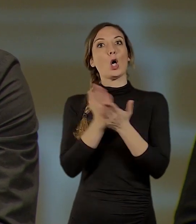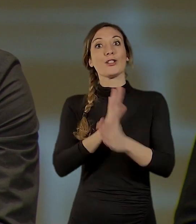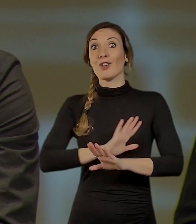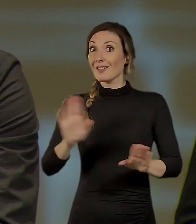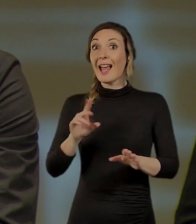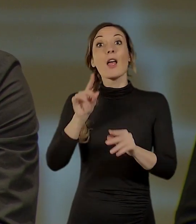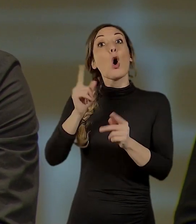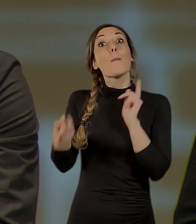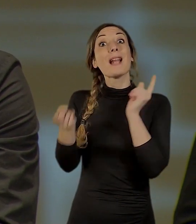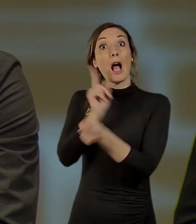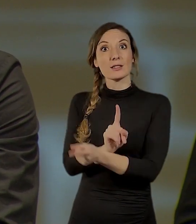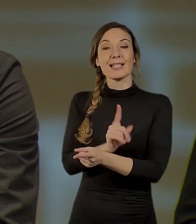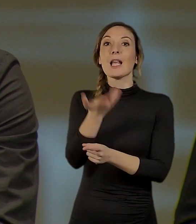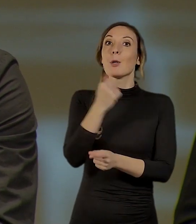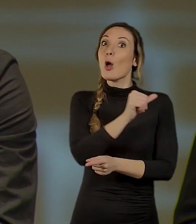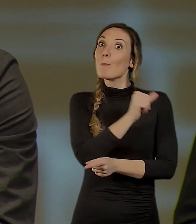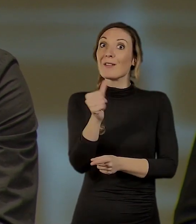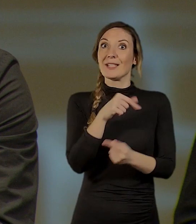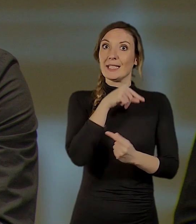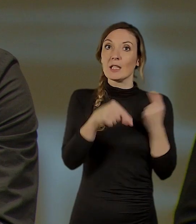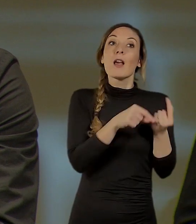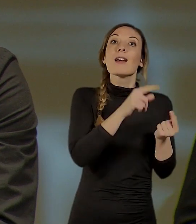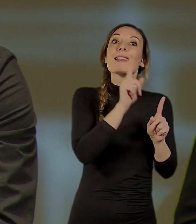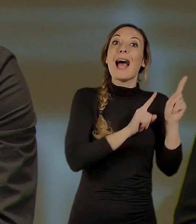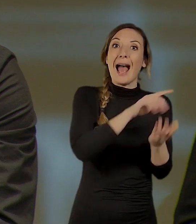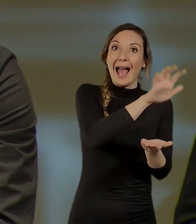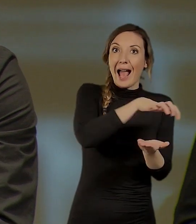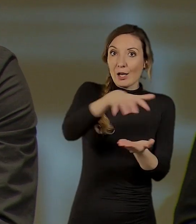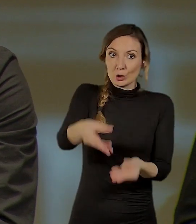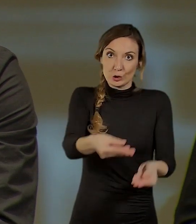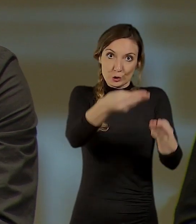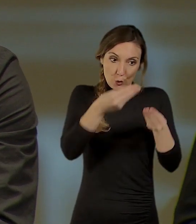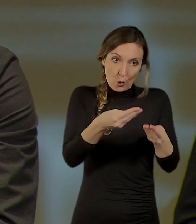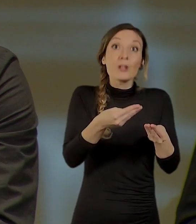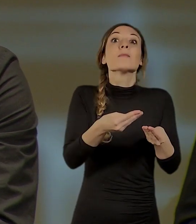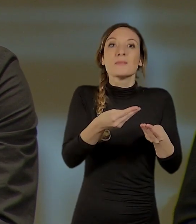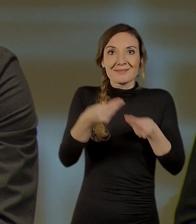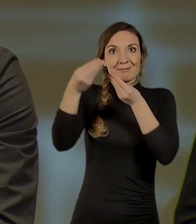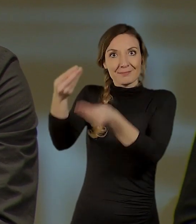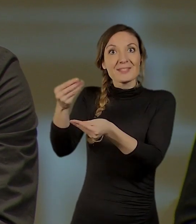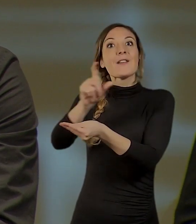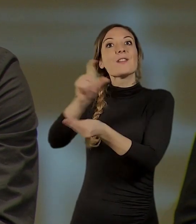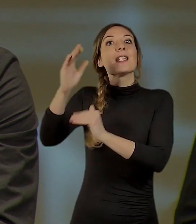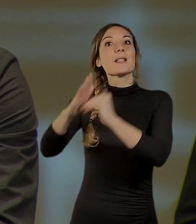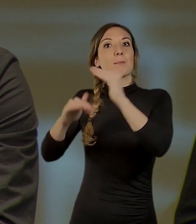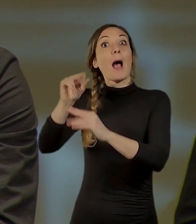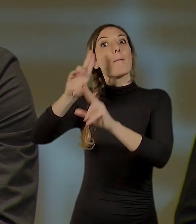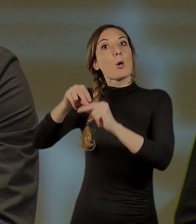of participation as a basis. We somehow managed to reflect it in some basic concept.